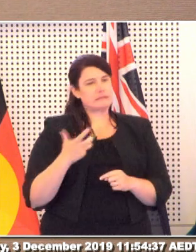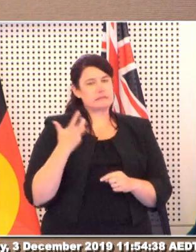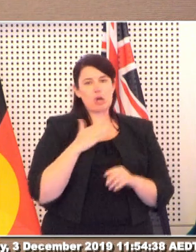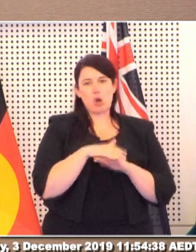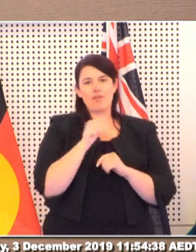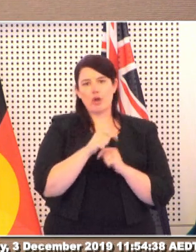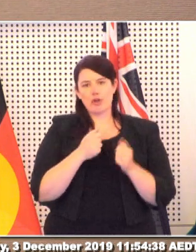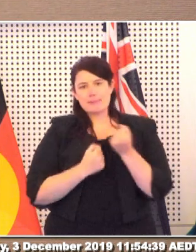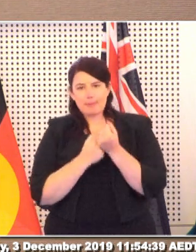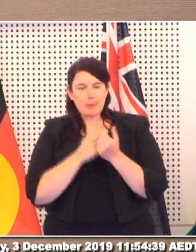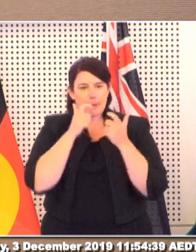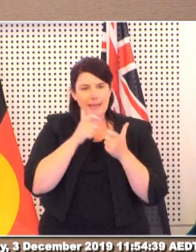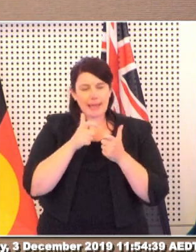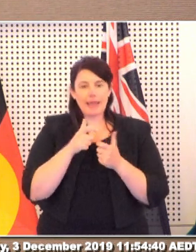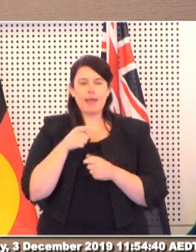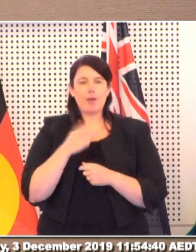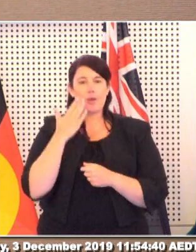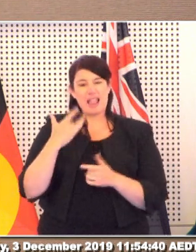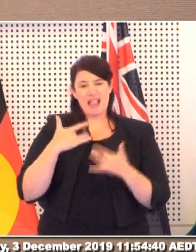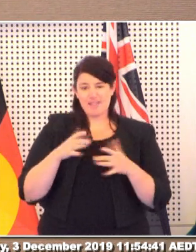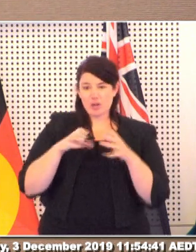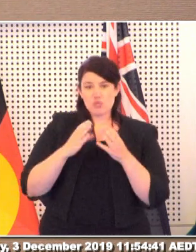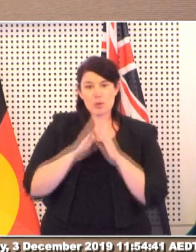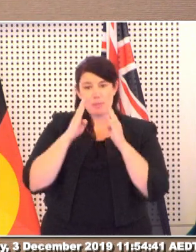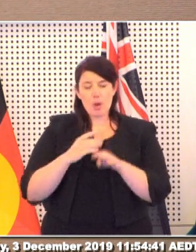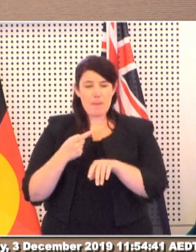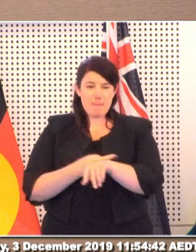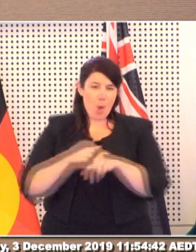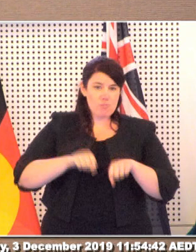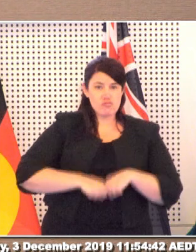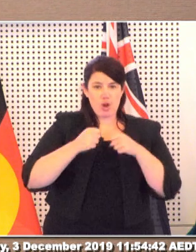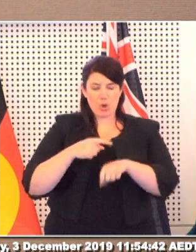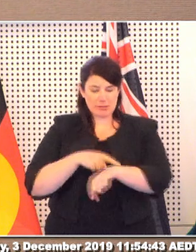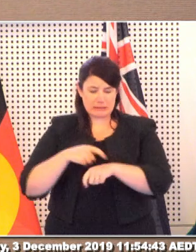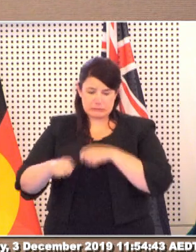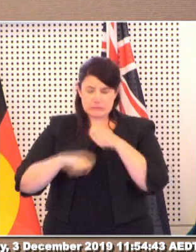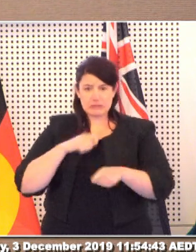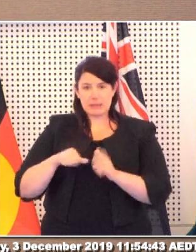When she lived in the group home she had bones broken, skin torn, money stolen,